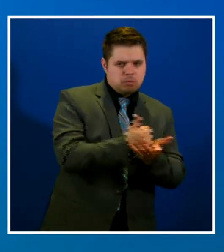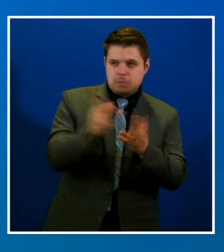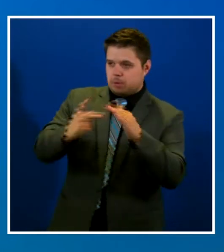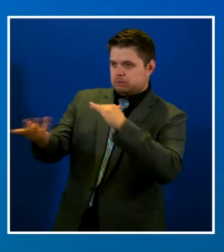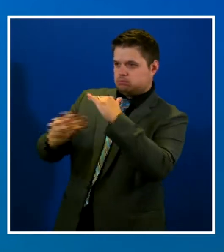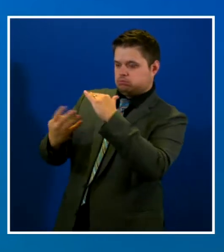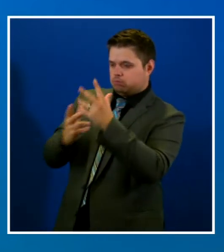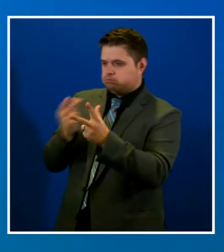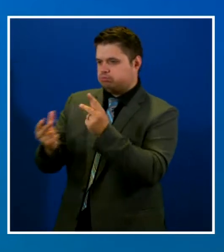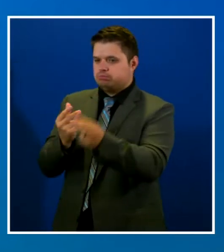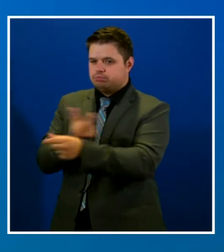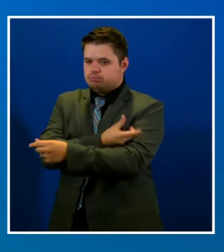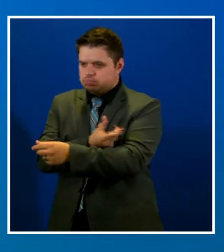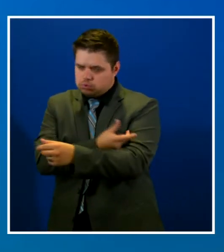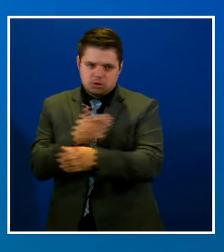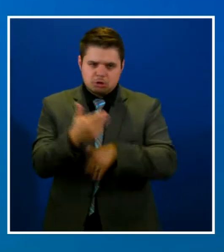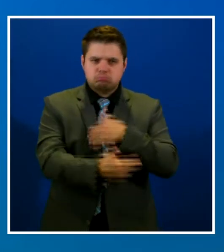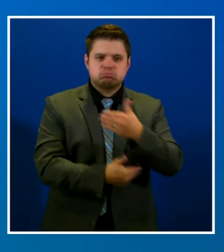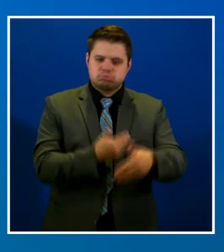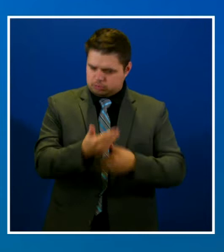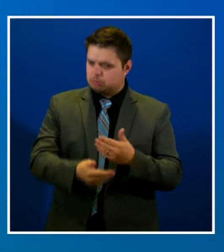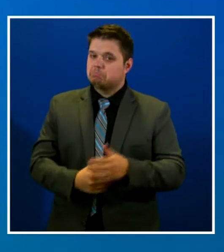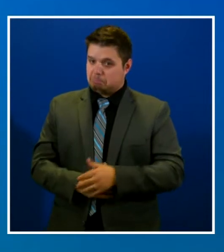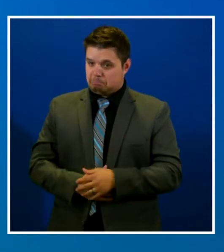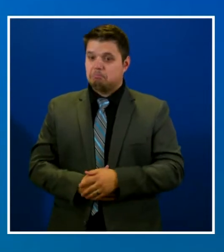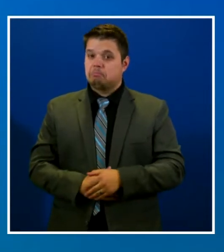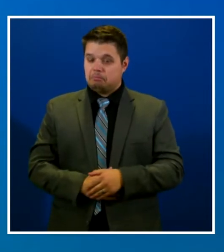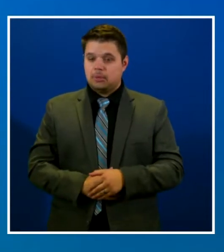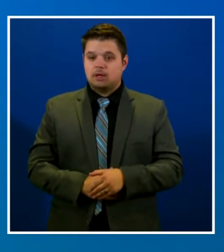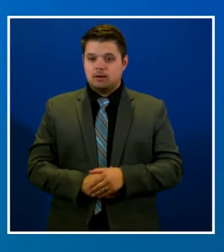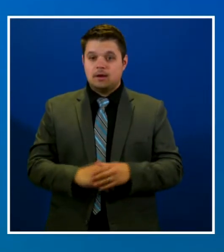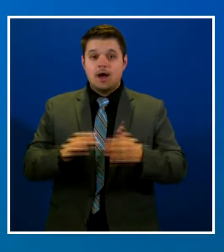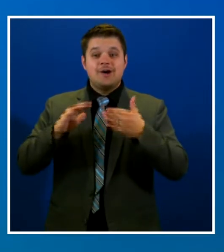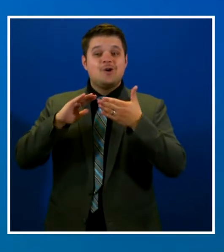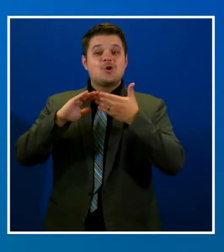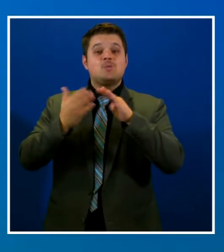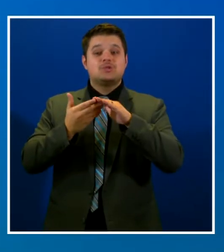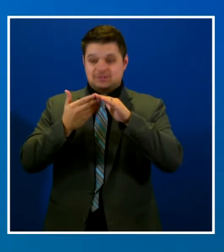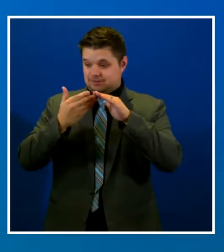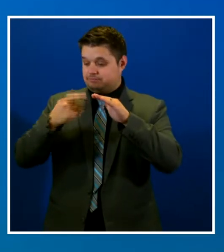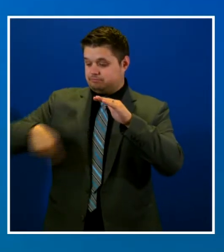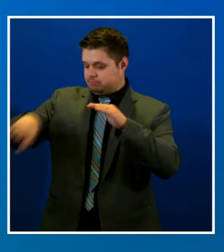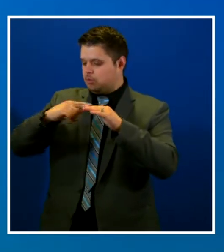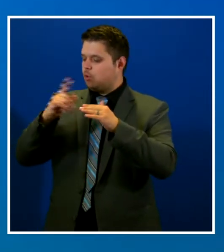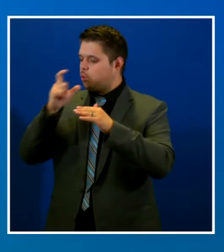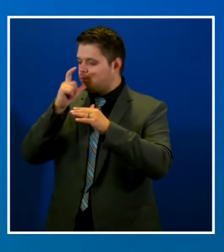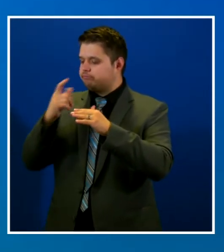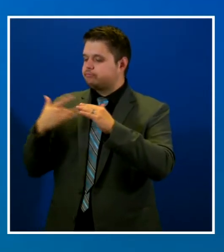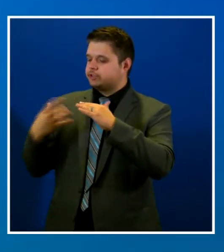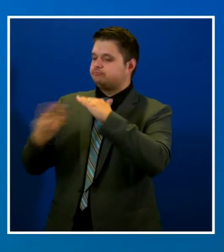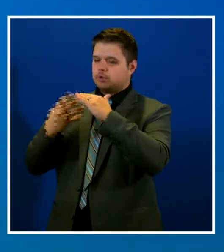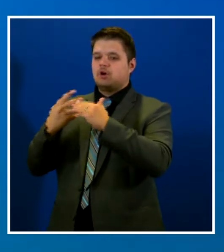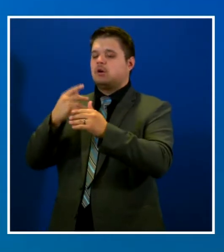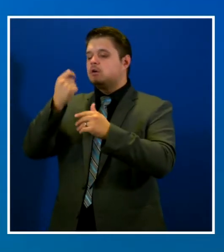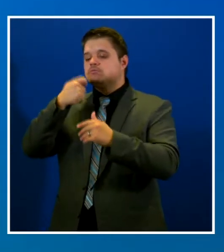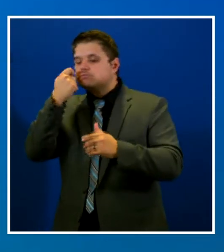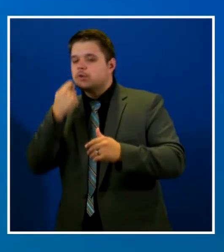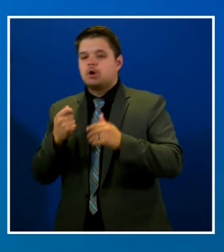The free community COVID testing site that the city opened in partnership with Clark County Public Health and others will